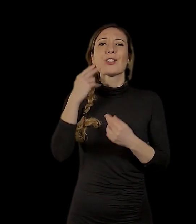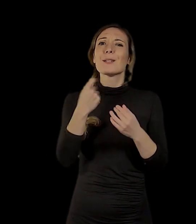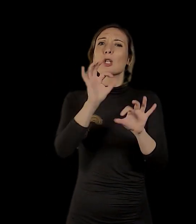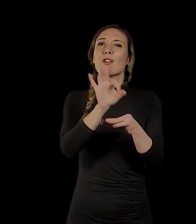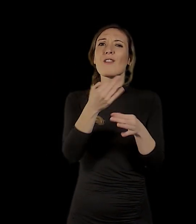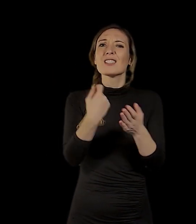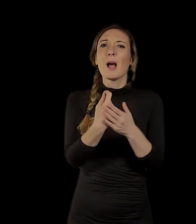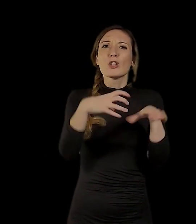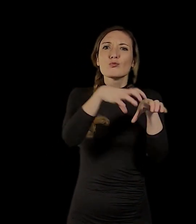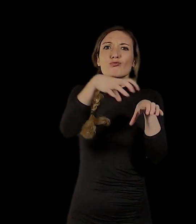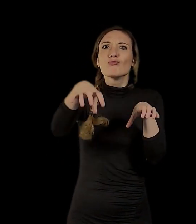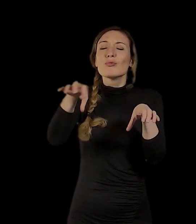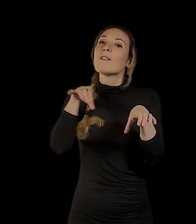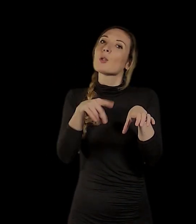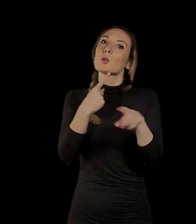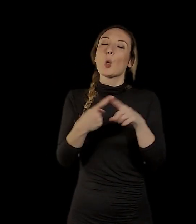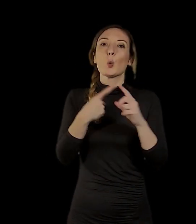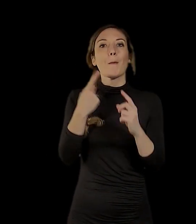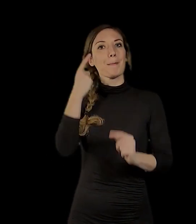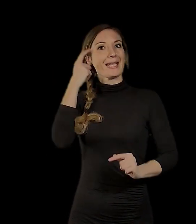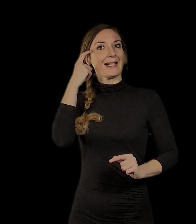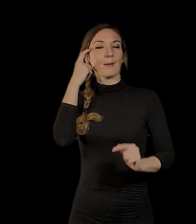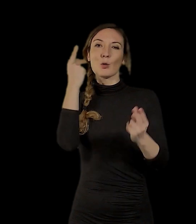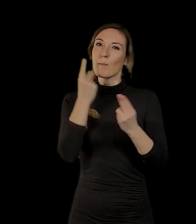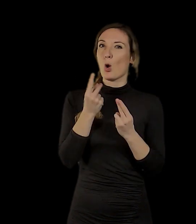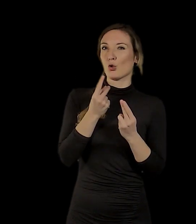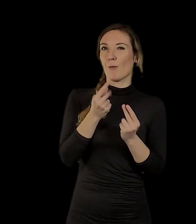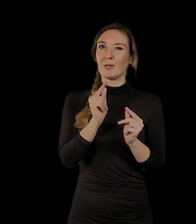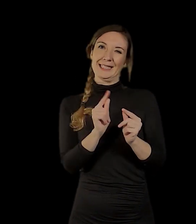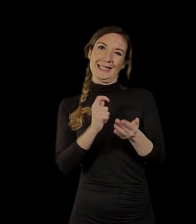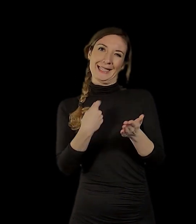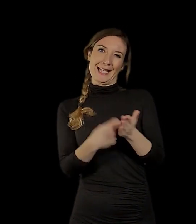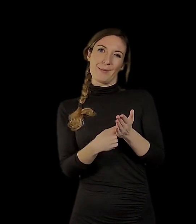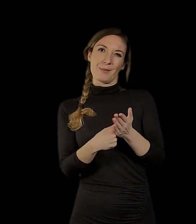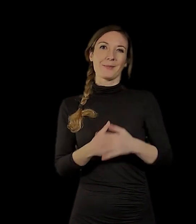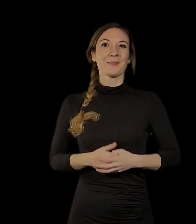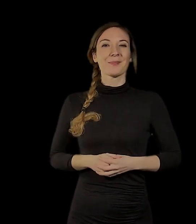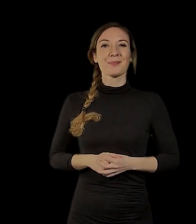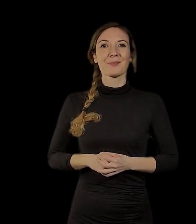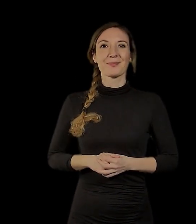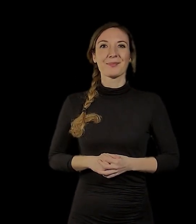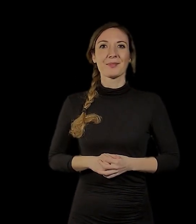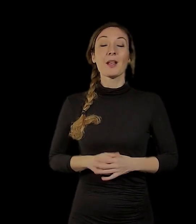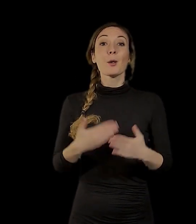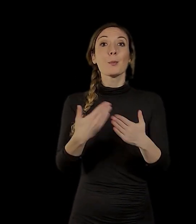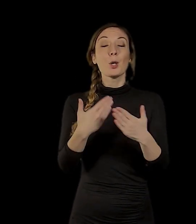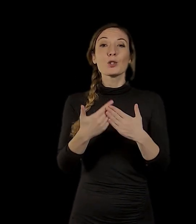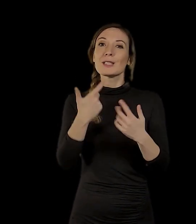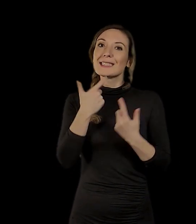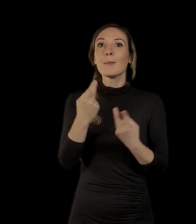So we removed the 3 most important volumes, the buildings that once stood there.